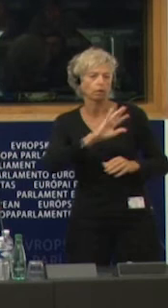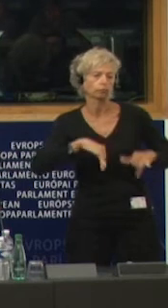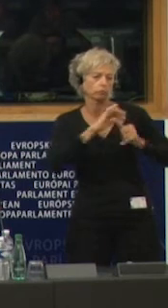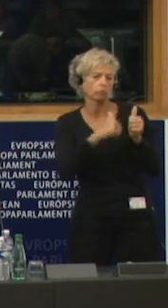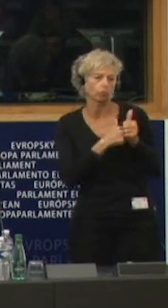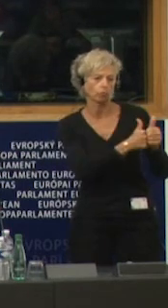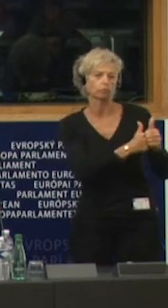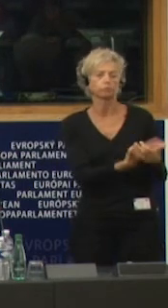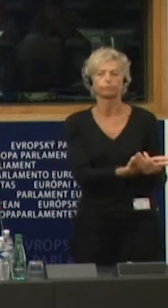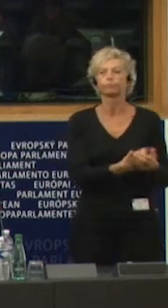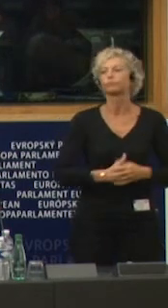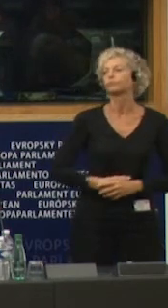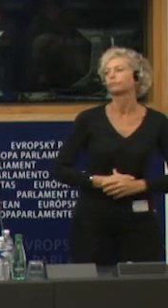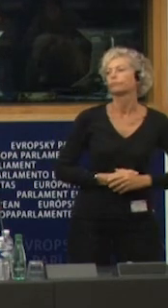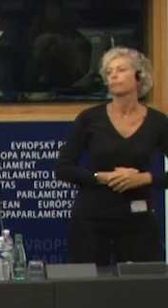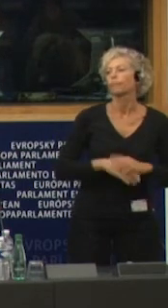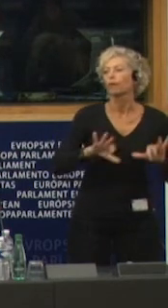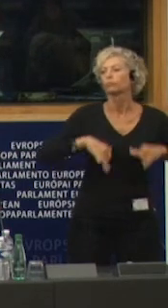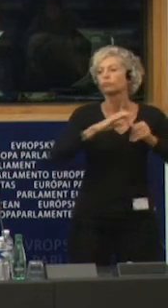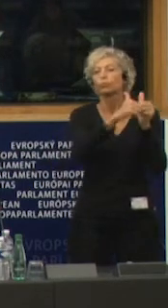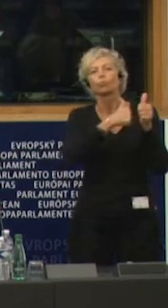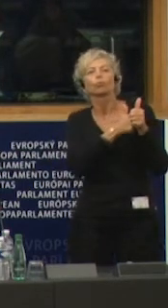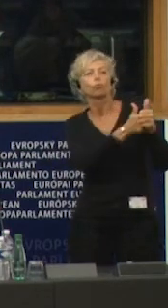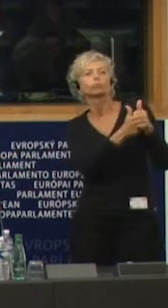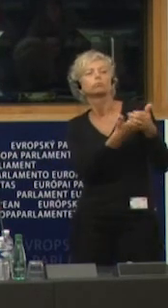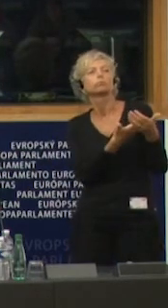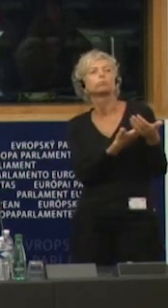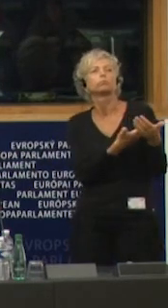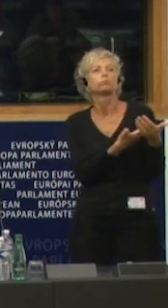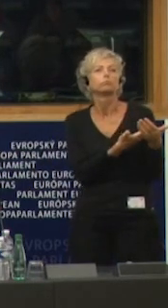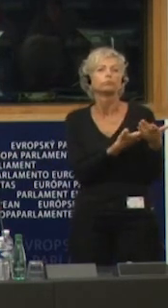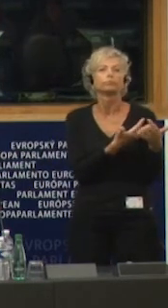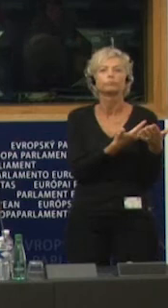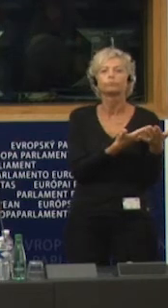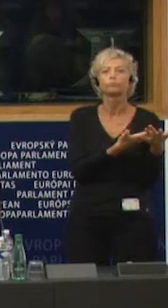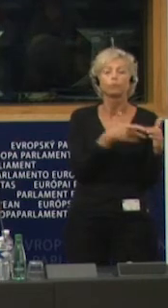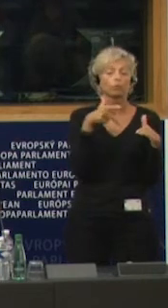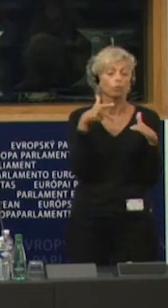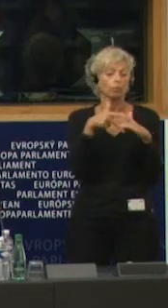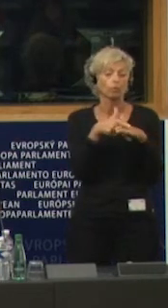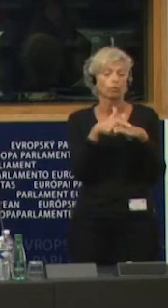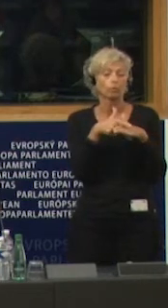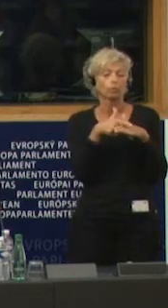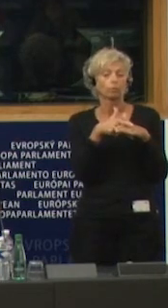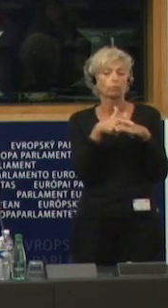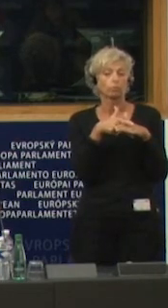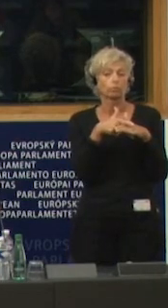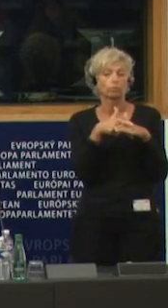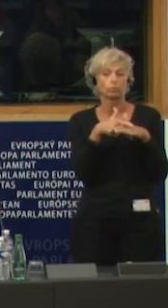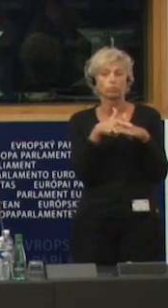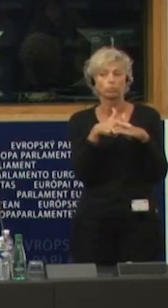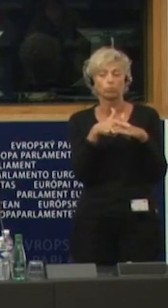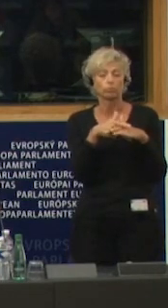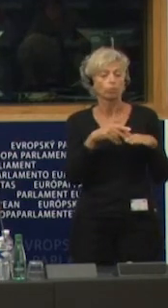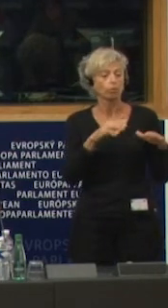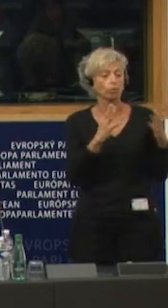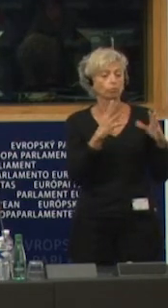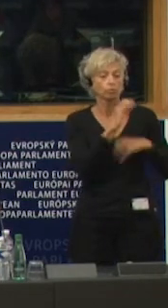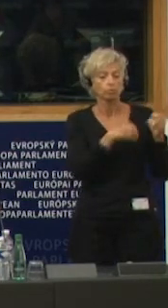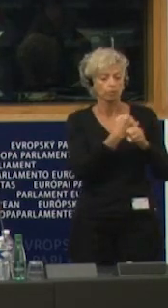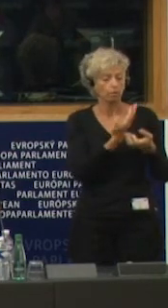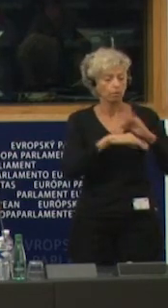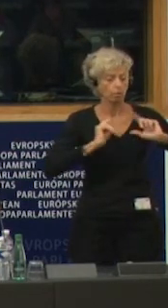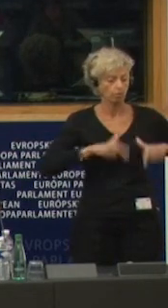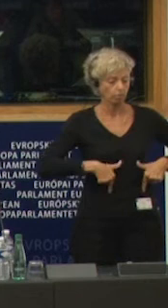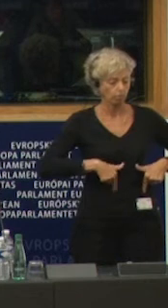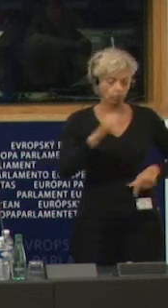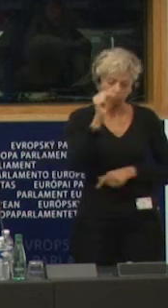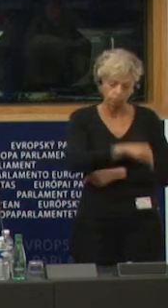Another objective is that we try to work with their parents. Create a network with young people,